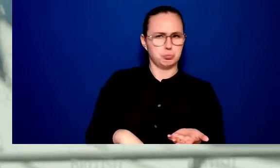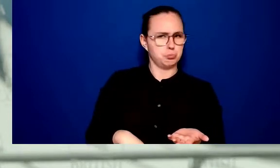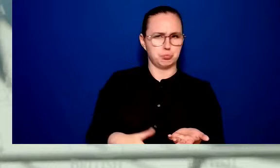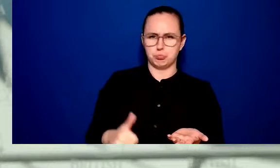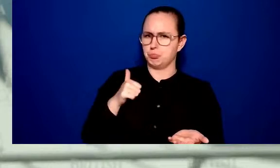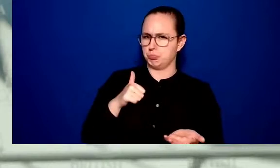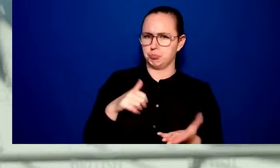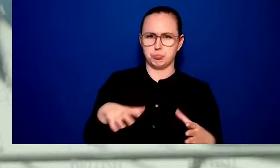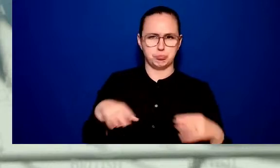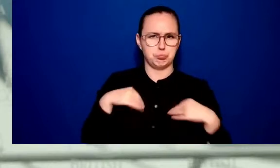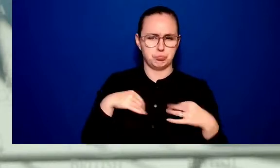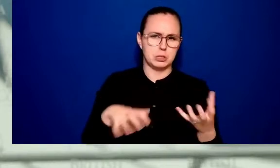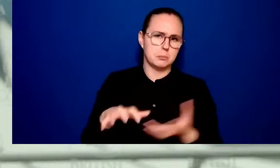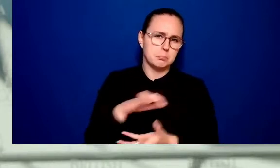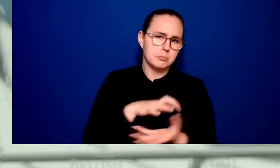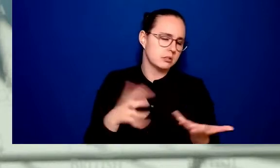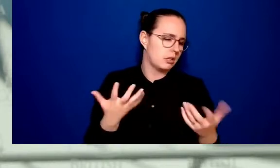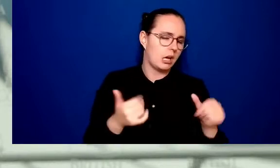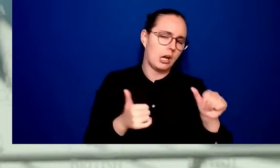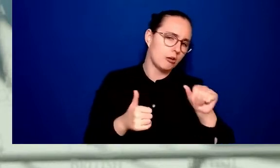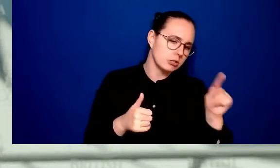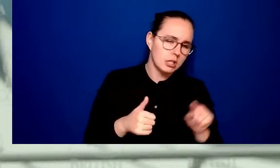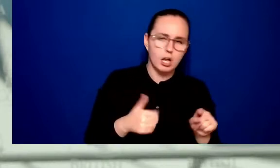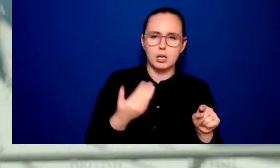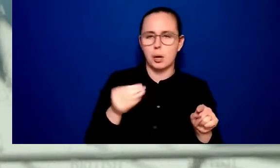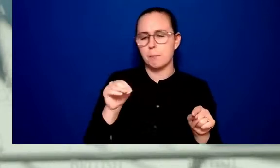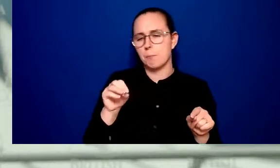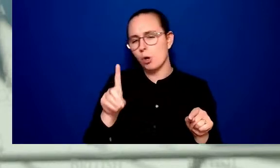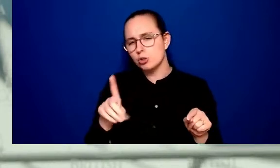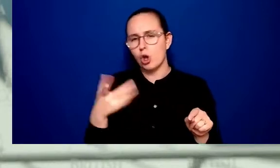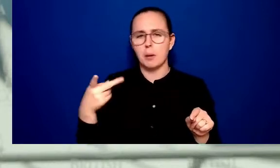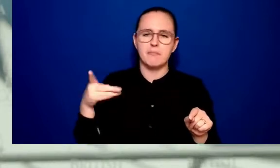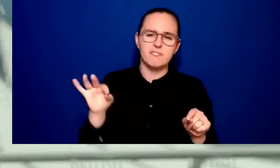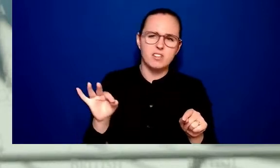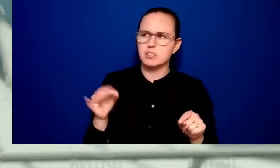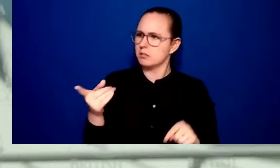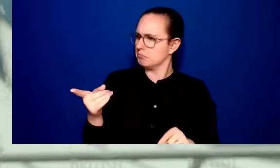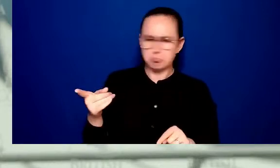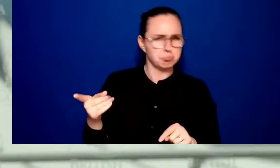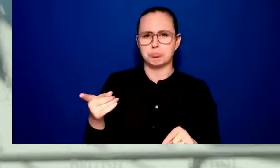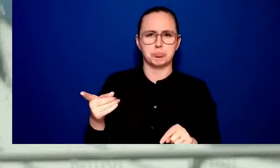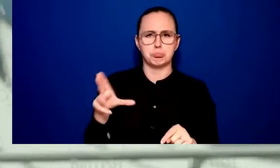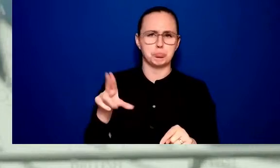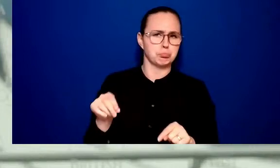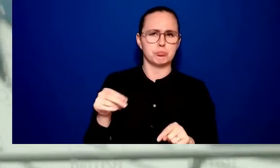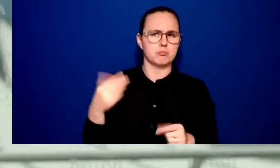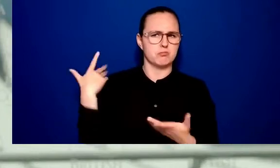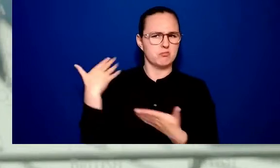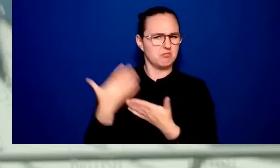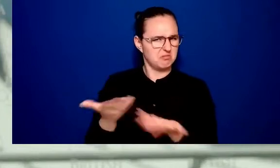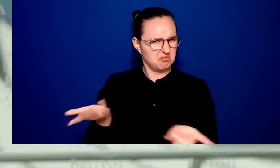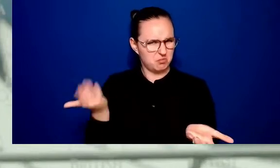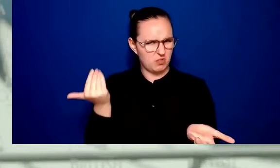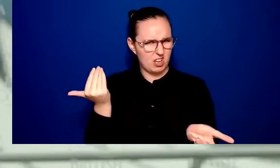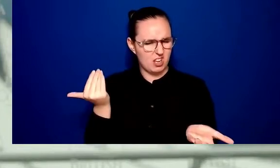is the holdup and hesitation there? Yeah You know, I think